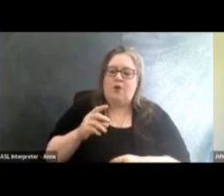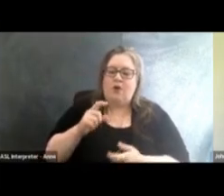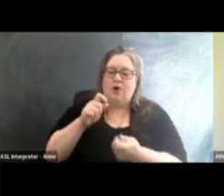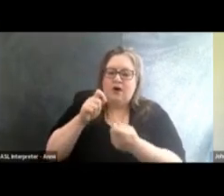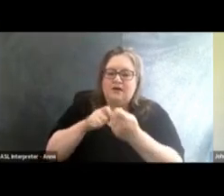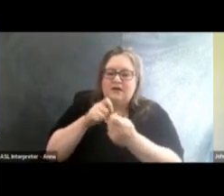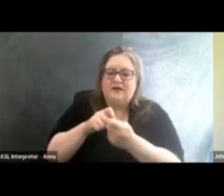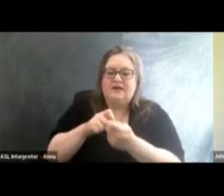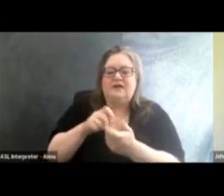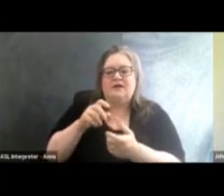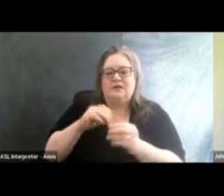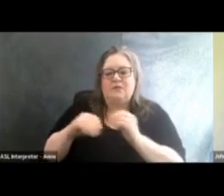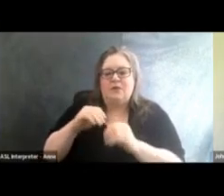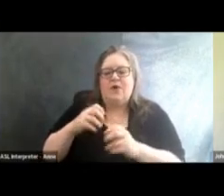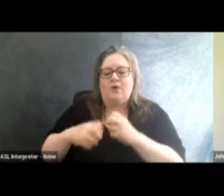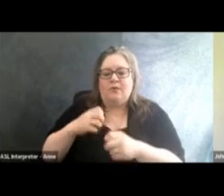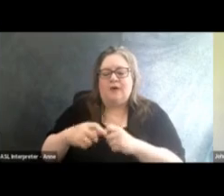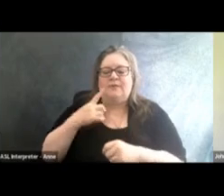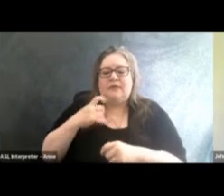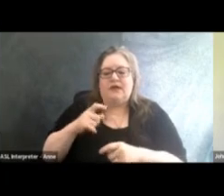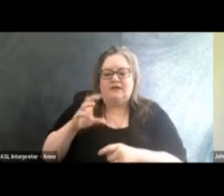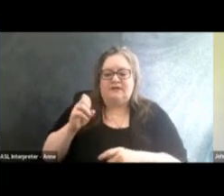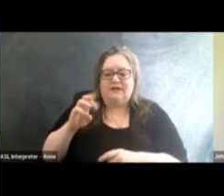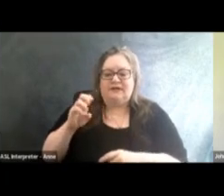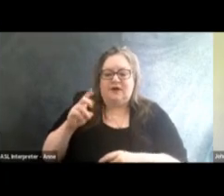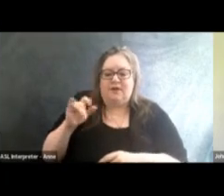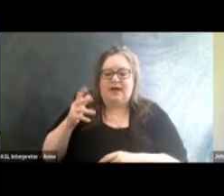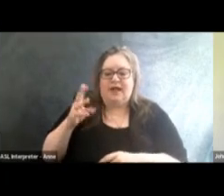anoxia hypoxia, because of the cerebellum, but we also get